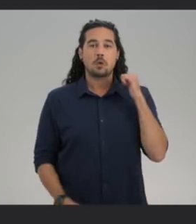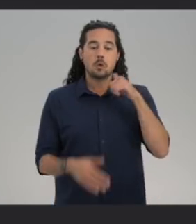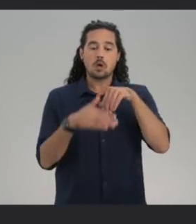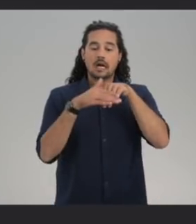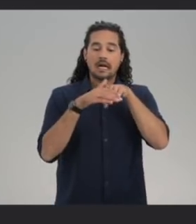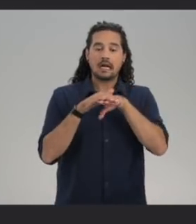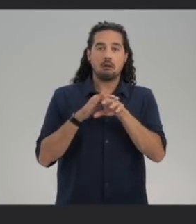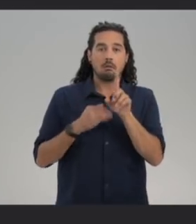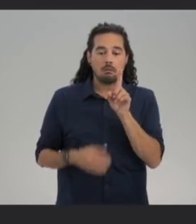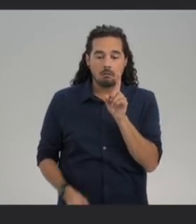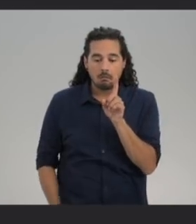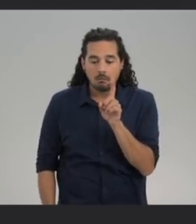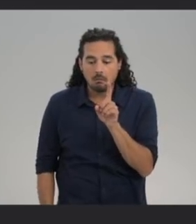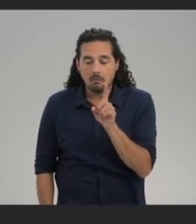They don't walk in quietly.